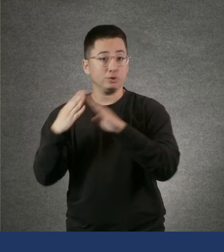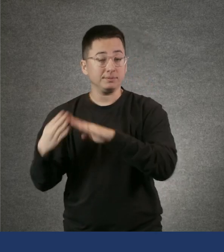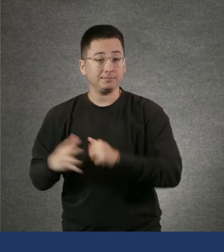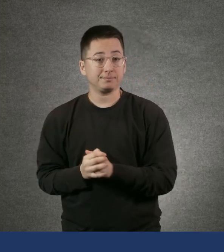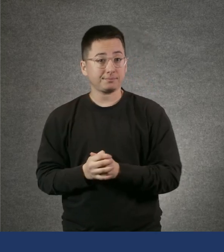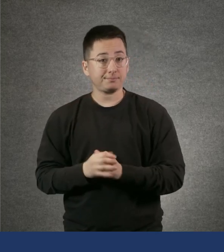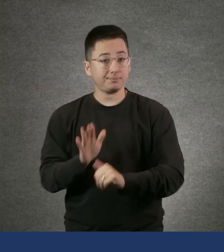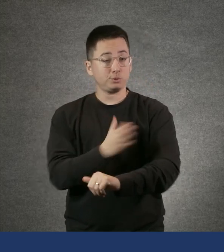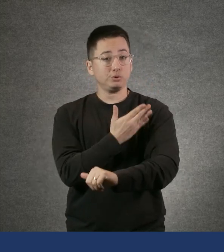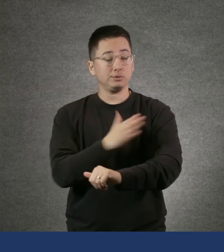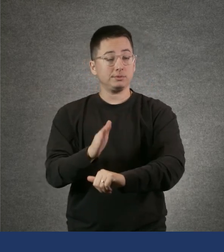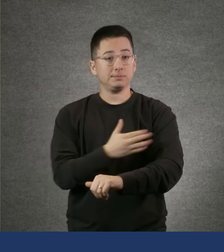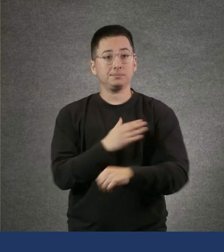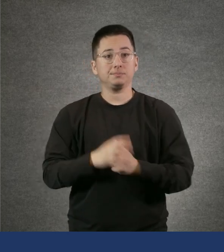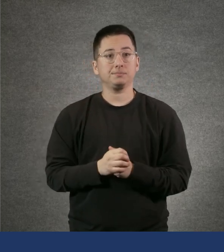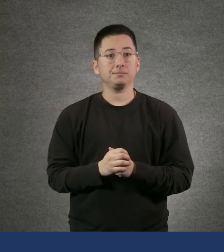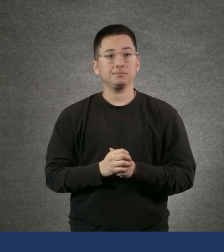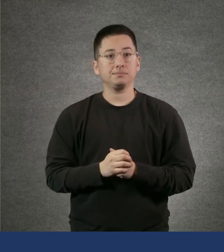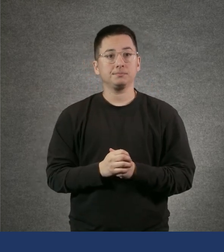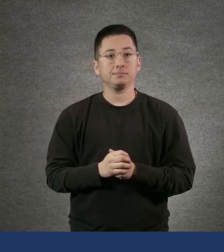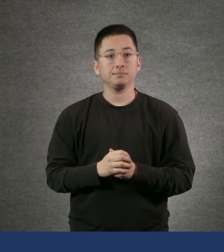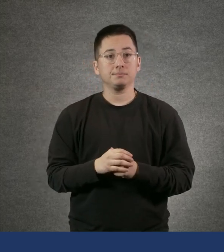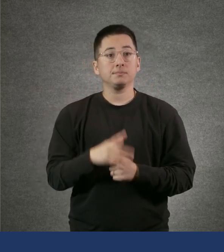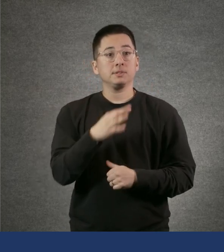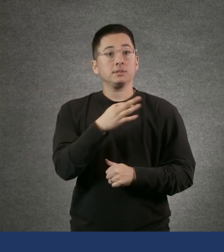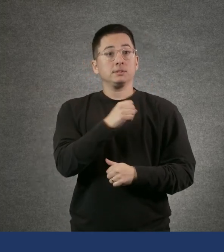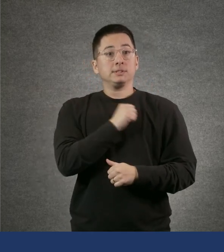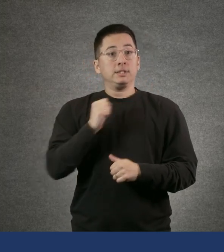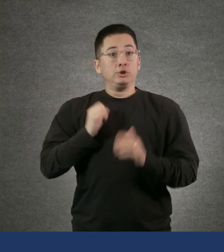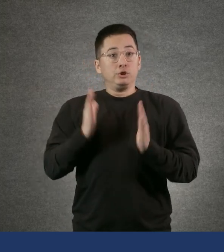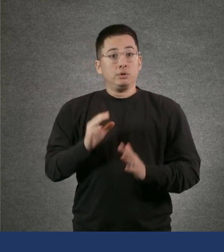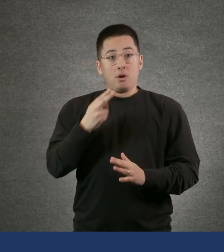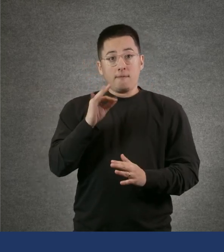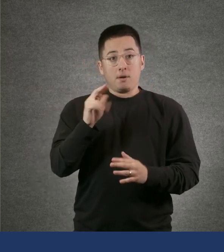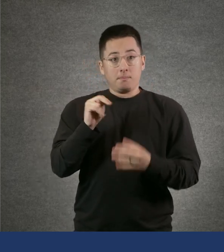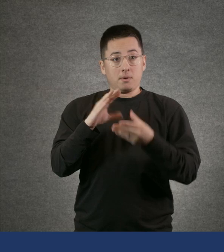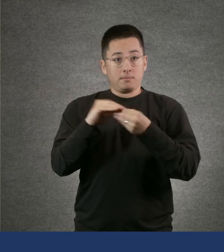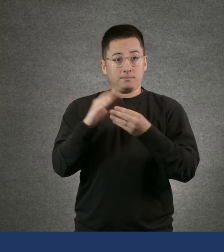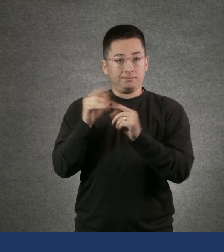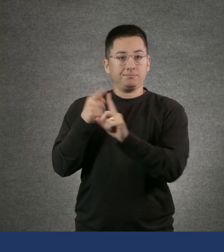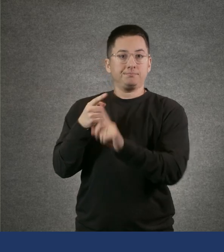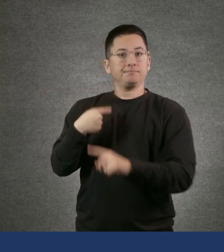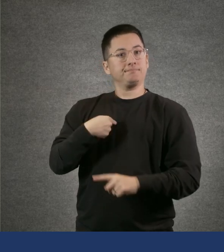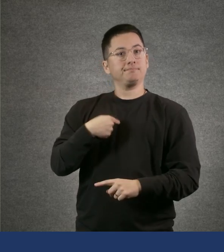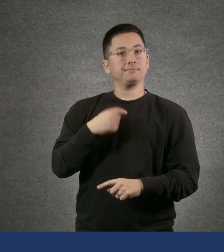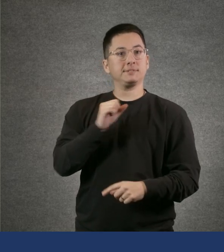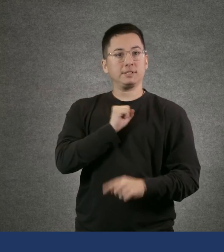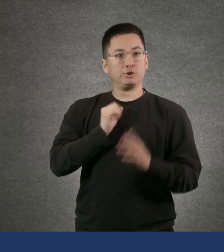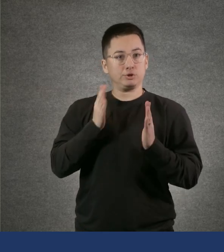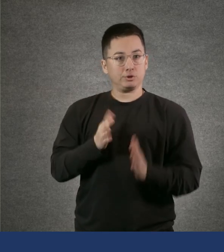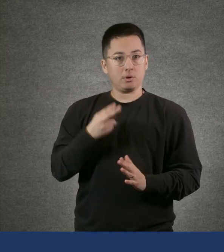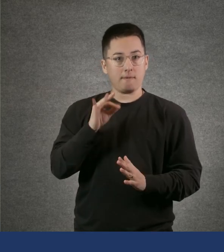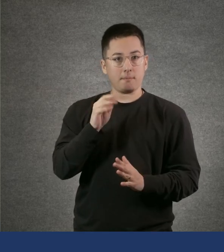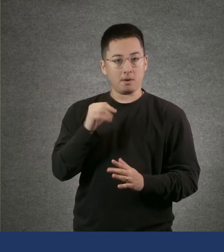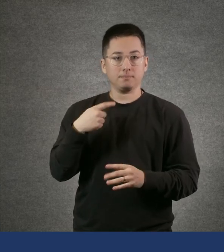And Damon, this is actually about you and for you. I'll never forget the first time I met you.